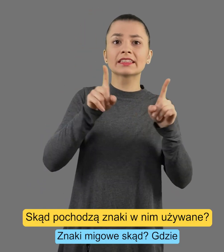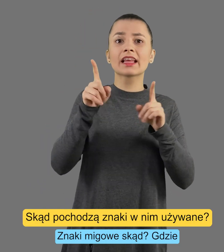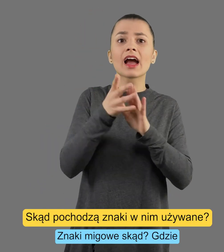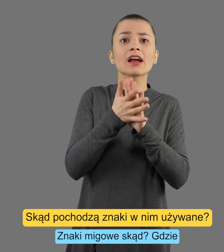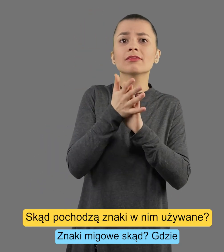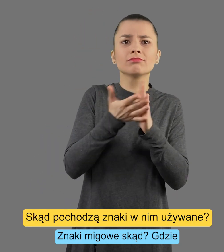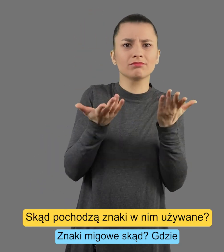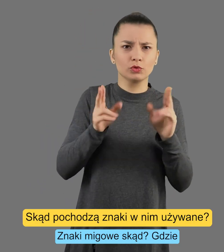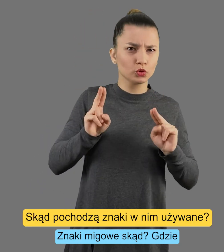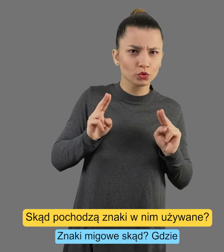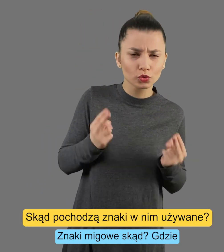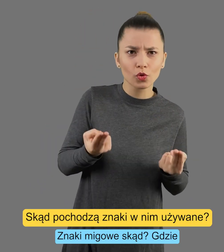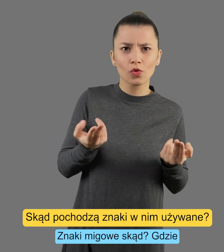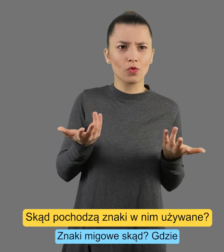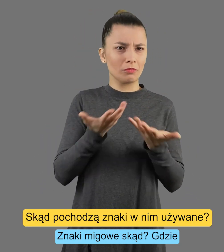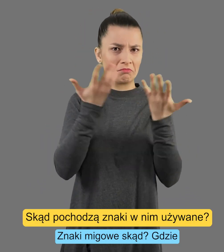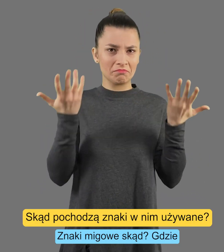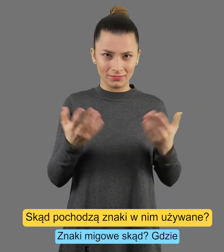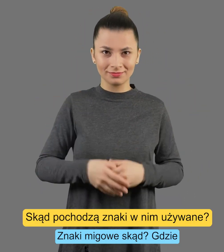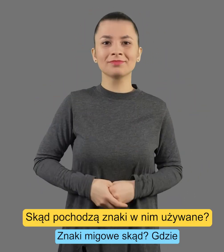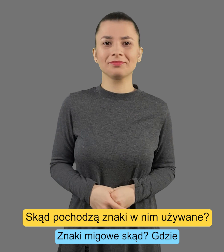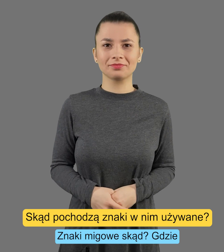SWhere do the signs used in it come from?